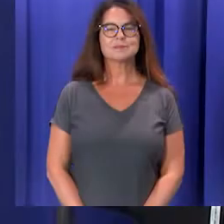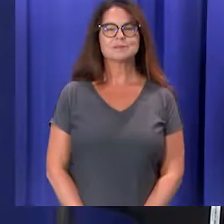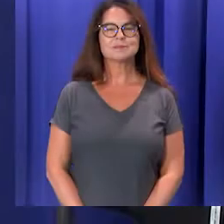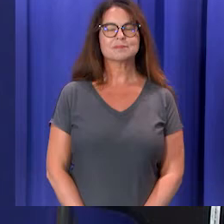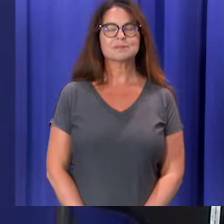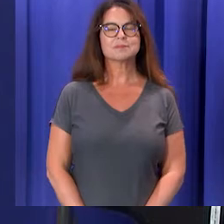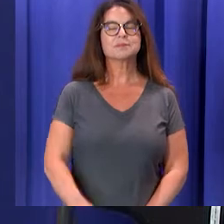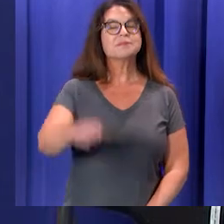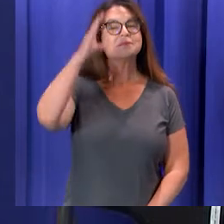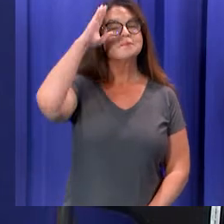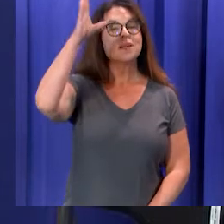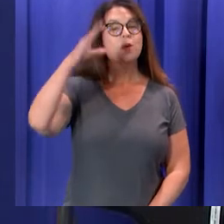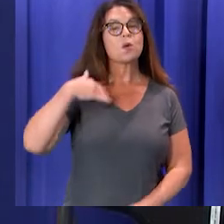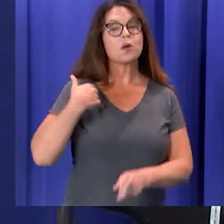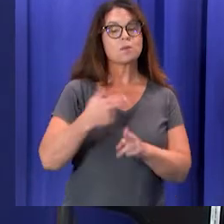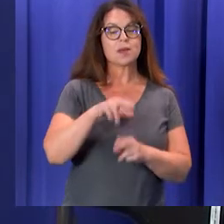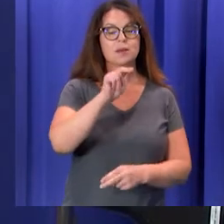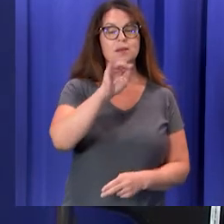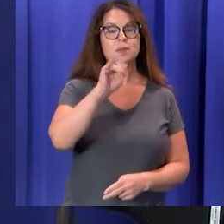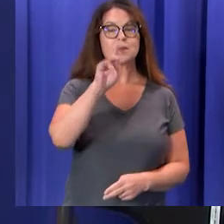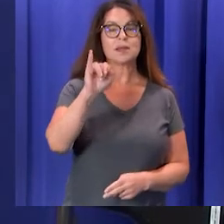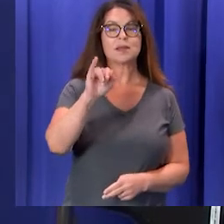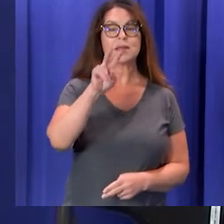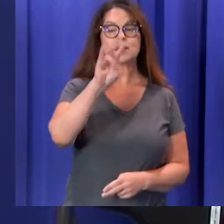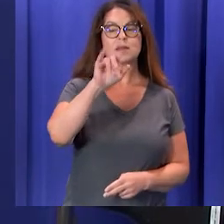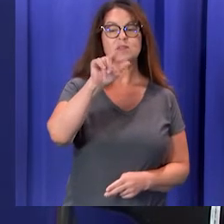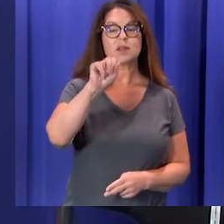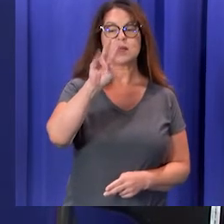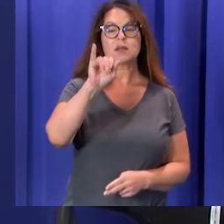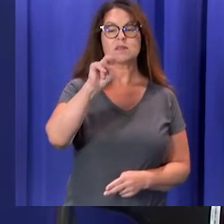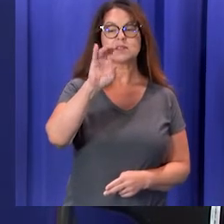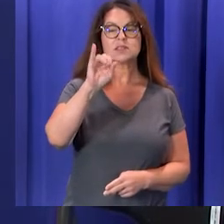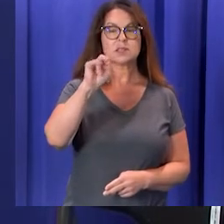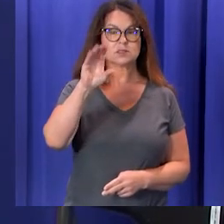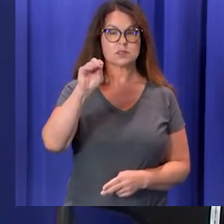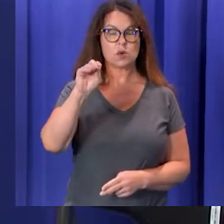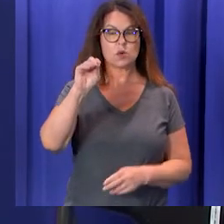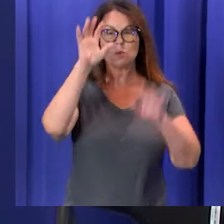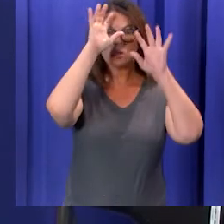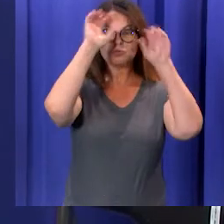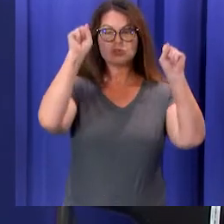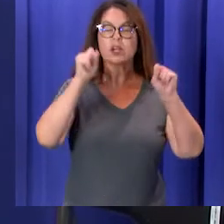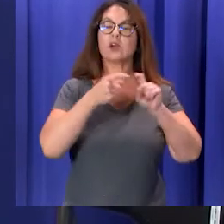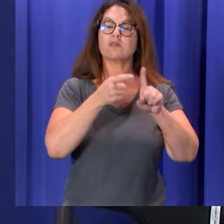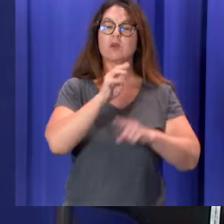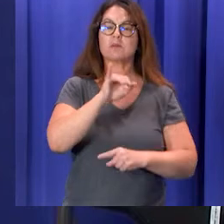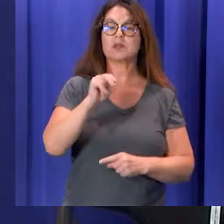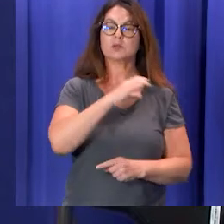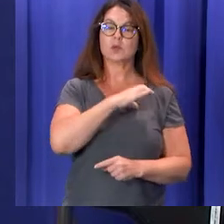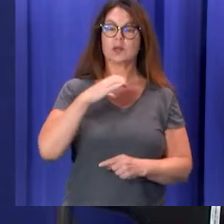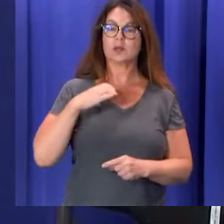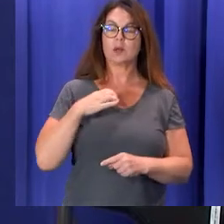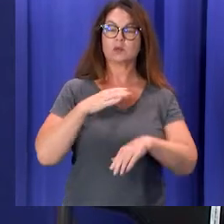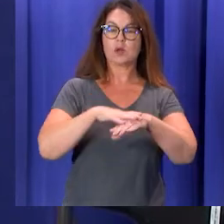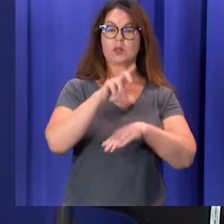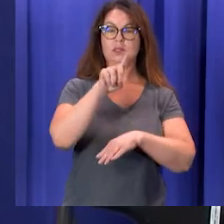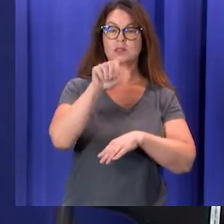[Nikki] Hello, my name is Nikki Villavicencio, Chair of the Minnesota Council on Disability. I am a Filipinx woman,